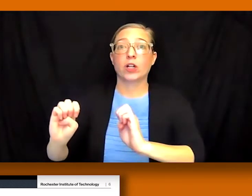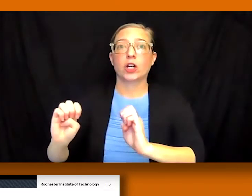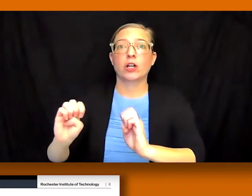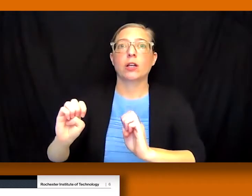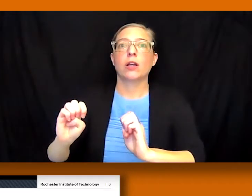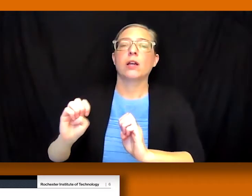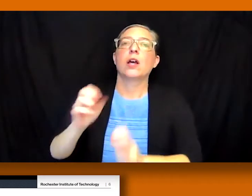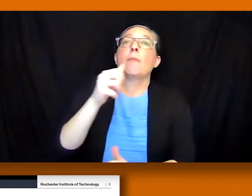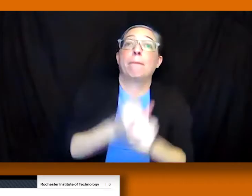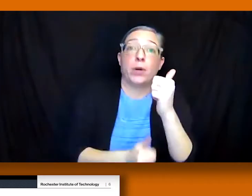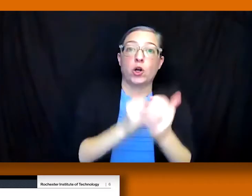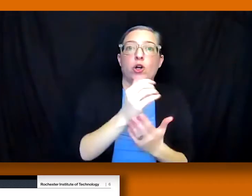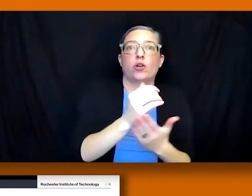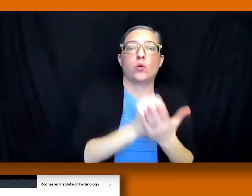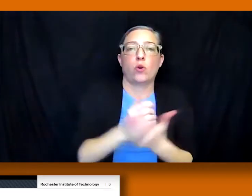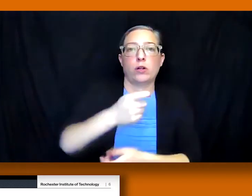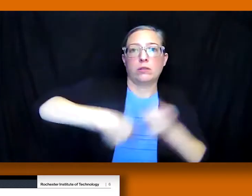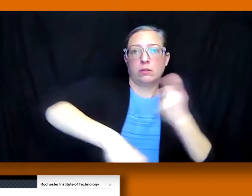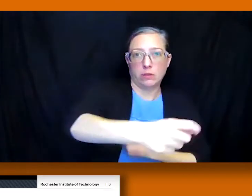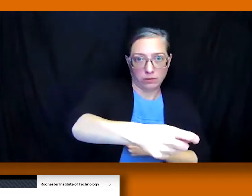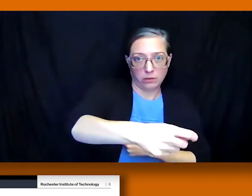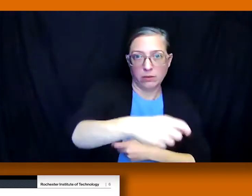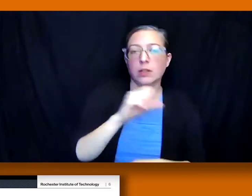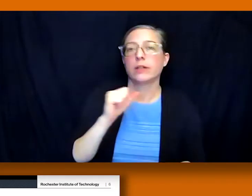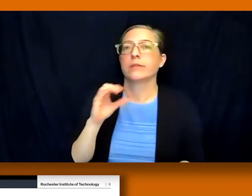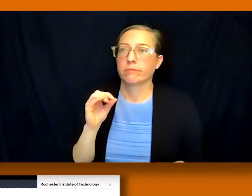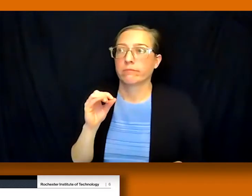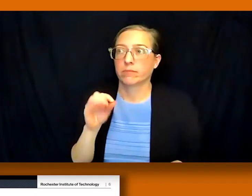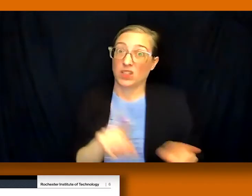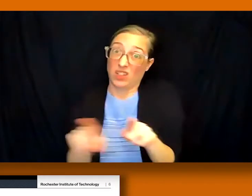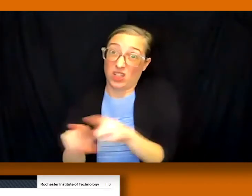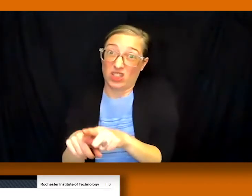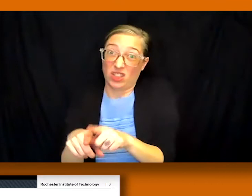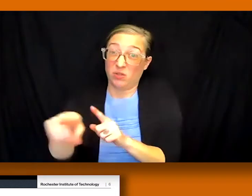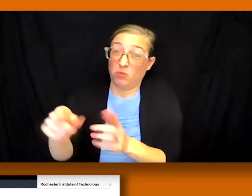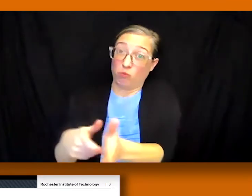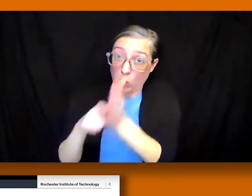from your department or the college or the dean. Um...